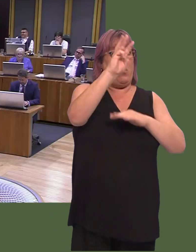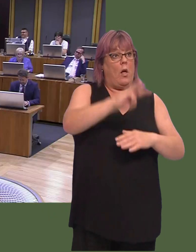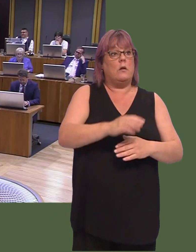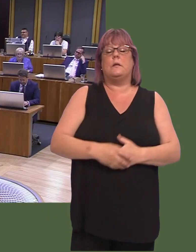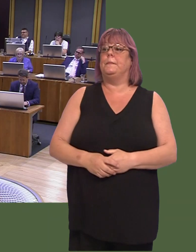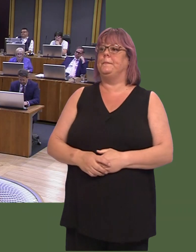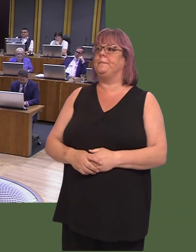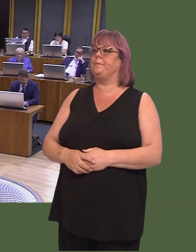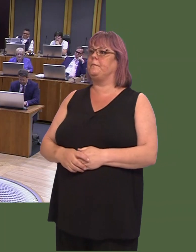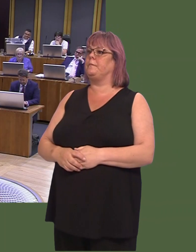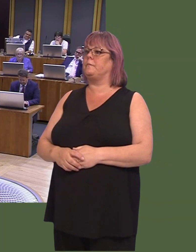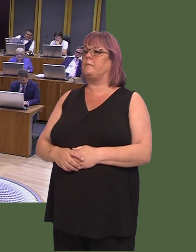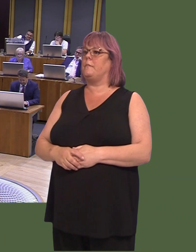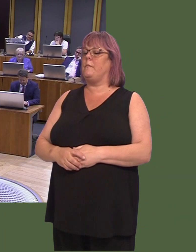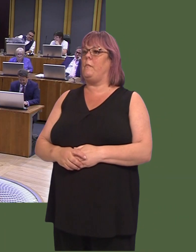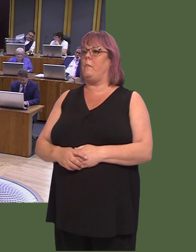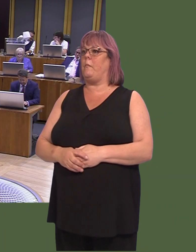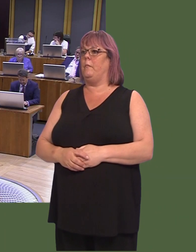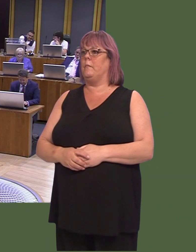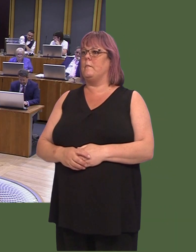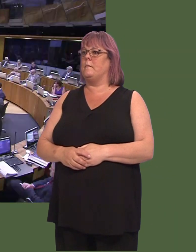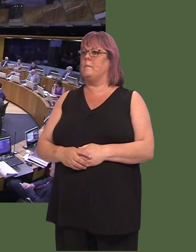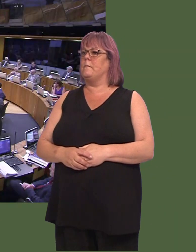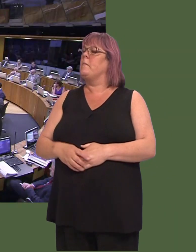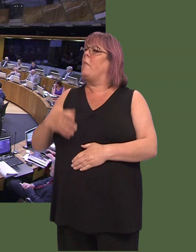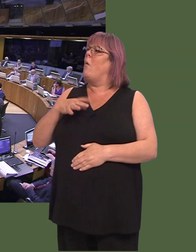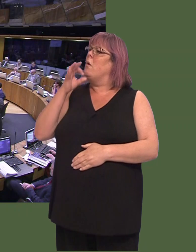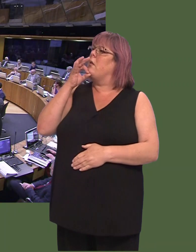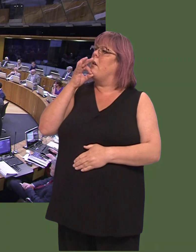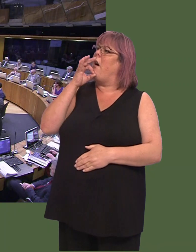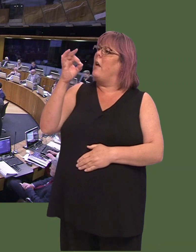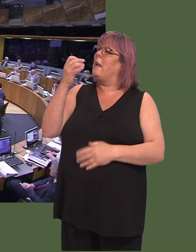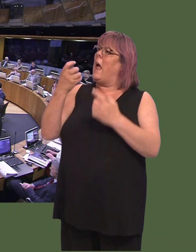Nick Ramsay AM: I was just about to ask you, First Minister, how you managed to wangle